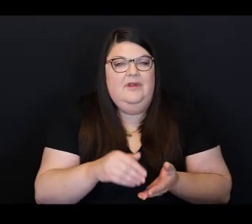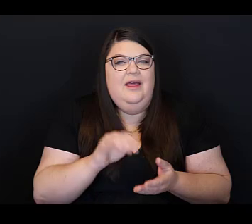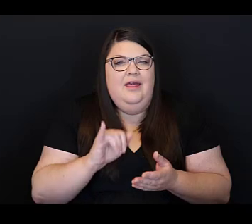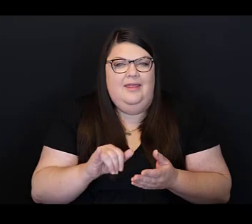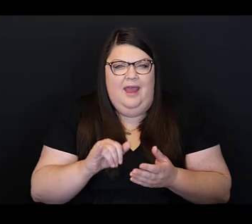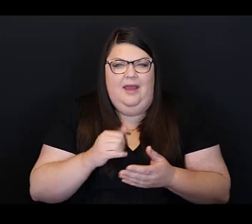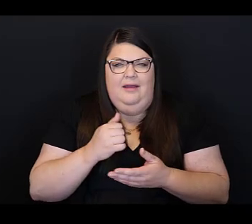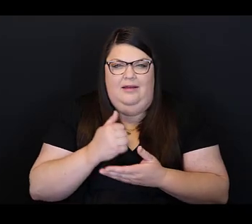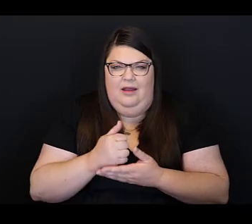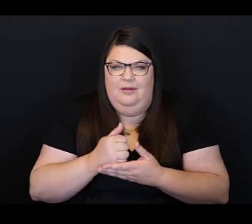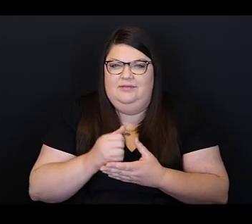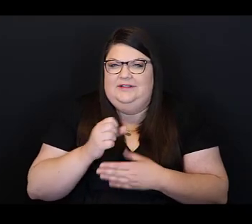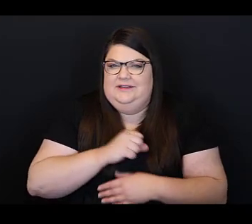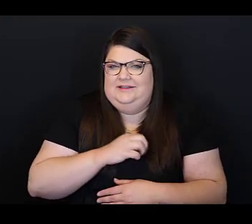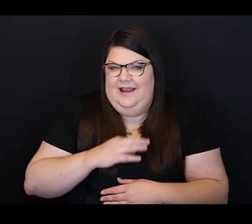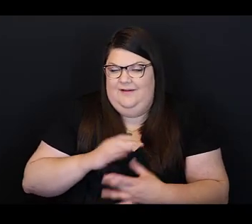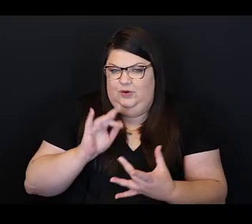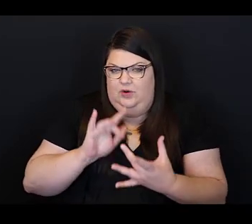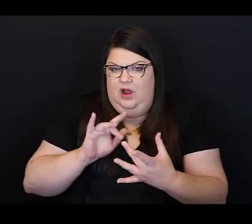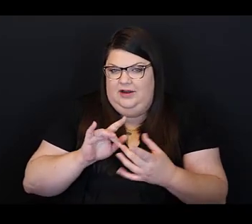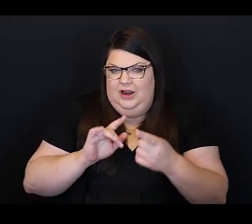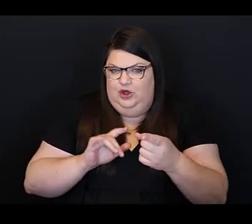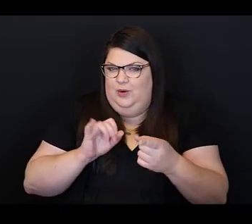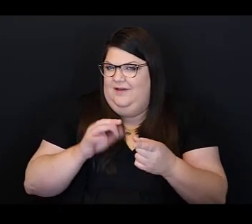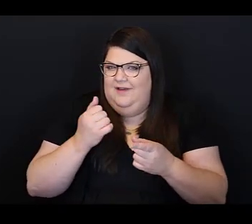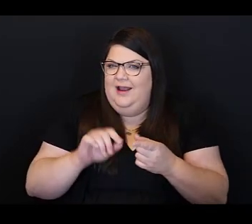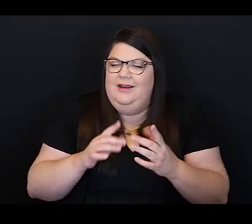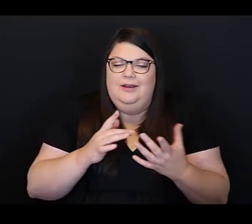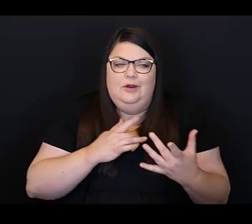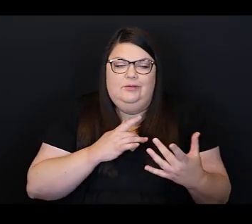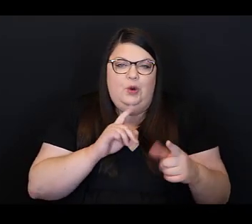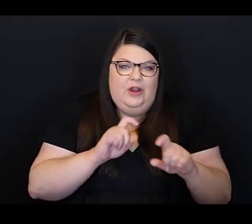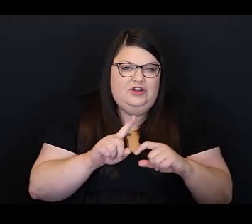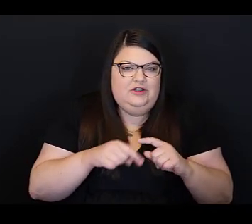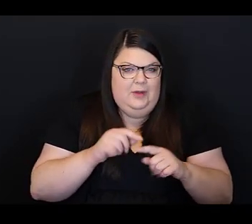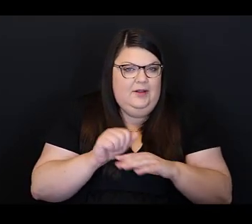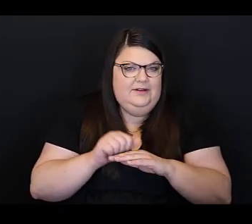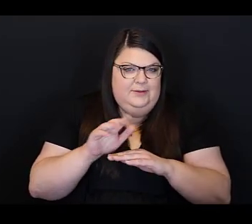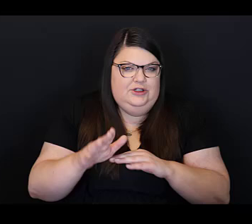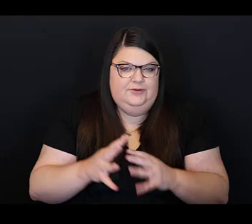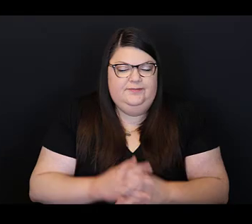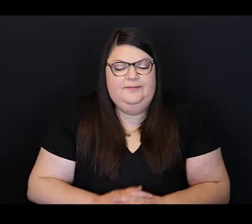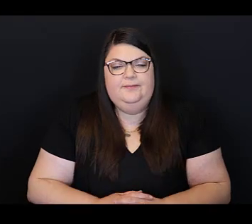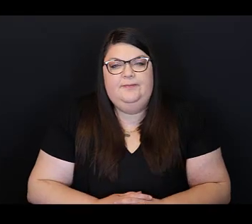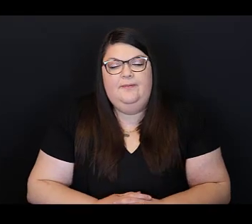this will allow the NCRTM staff to contact you if there are questions about the submission. You